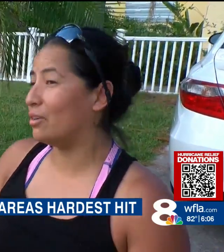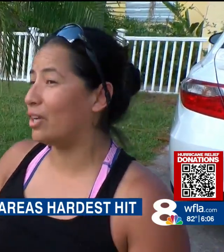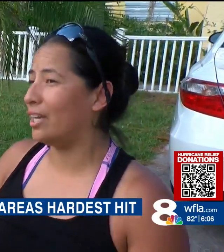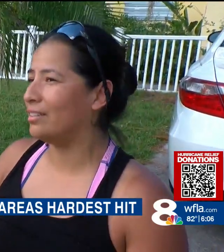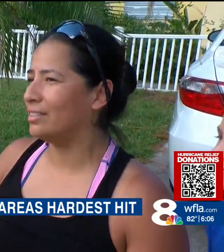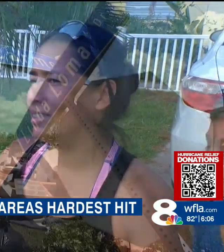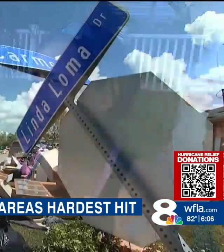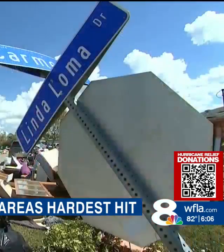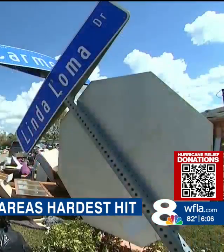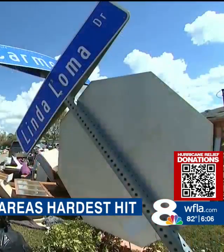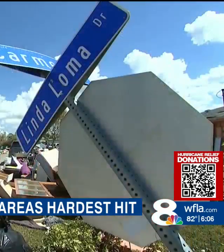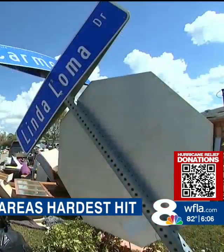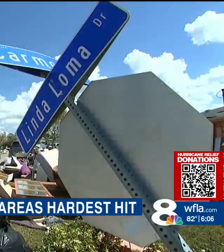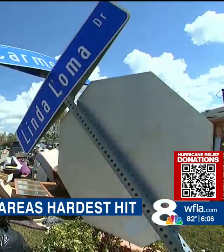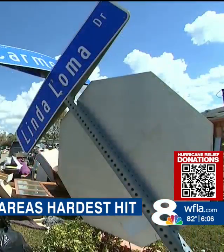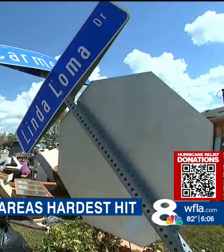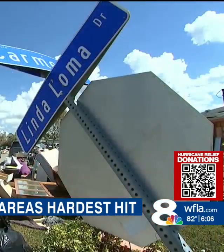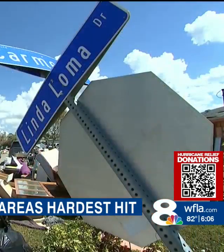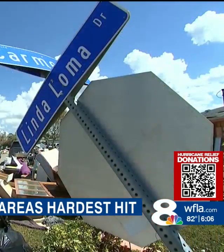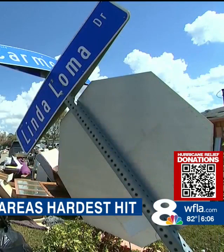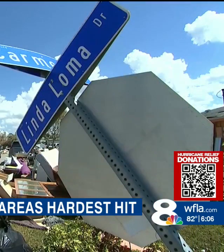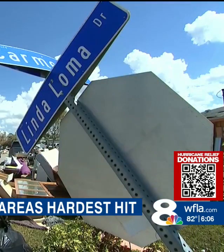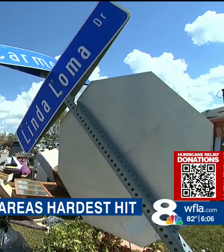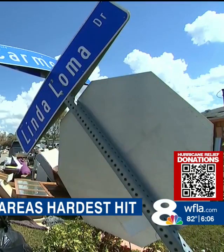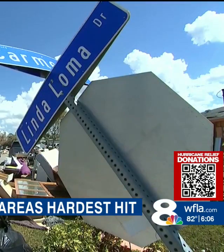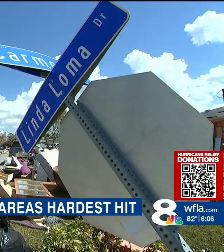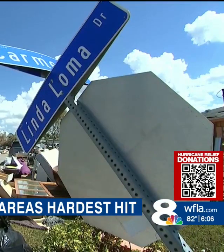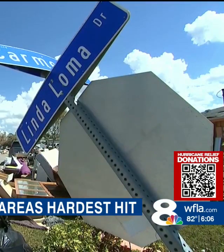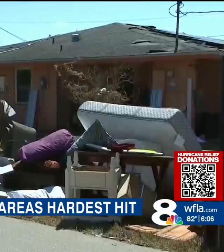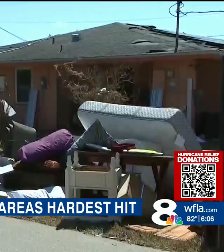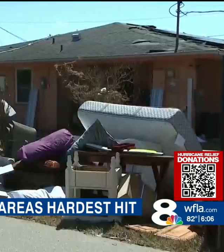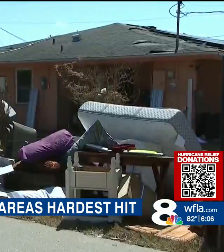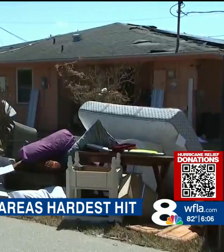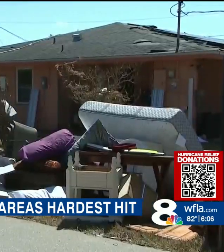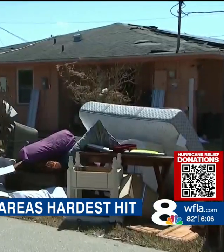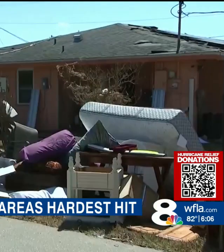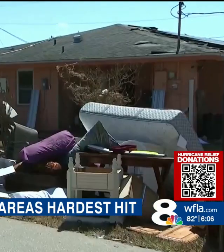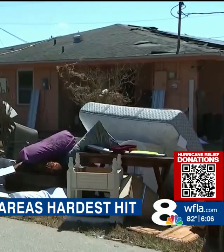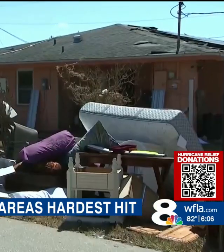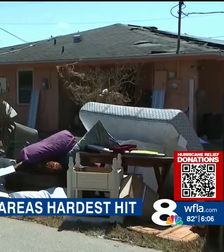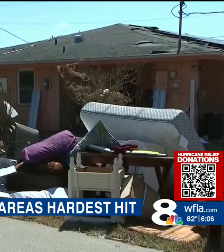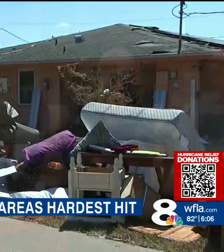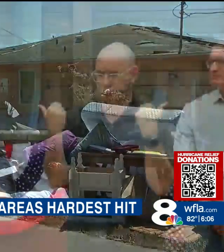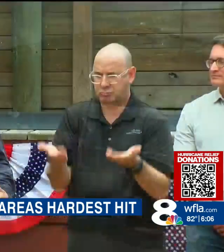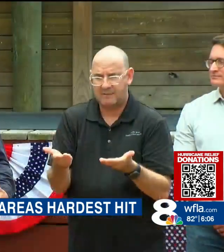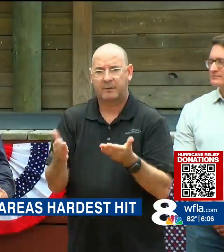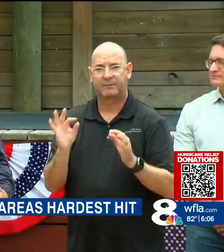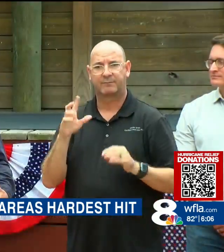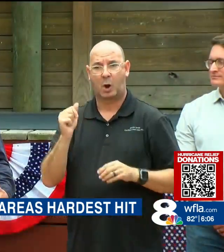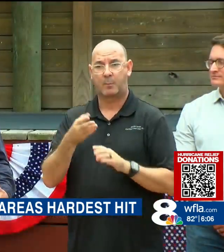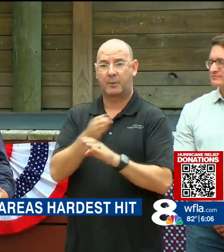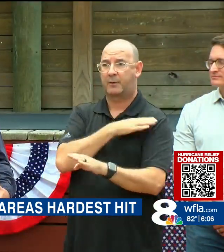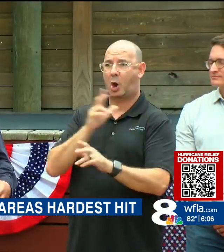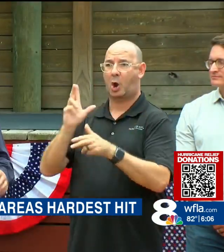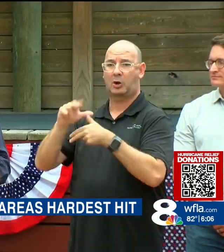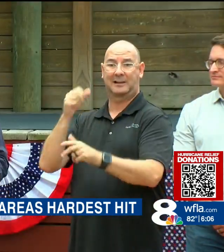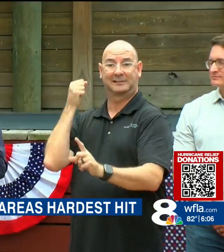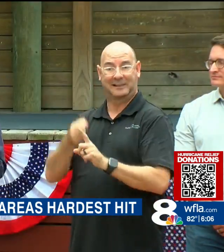TO WORK ON SO WE DON'T HAVE NO WATER SO FAR, WE YOU KNOW, WE. HE SAYS A YOU KNOW, WE DID OKAY. STILL, GOVERNOR RON